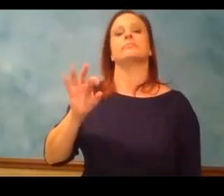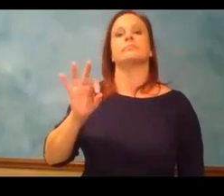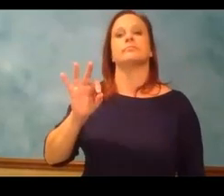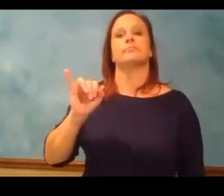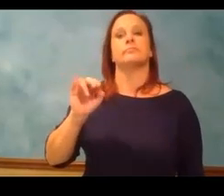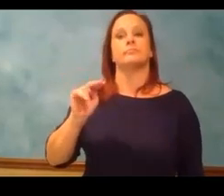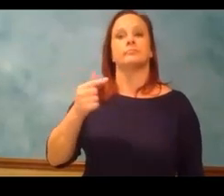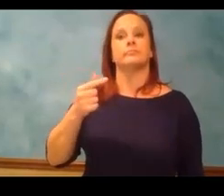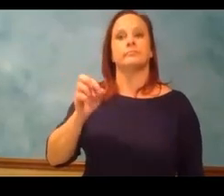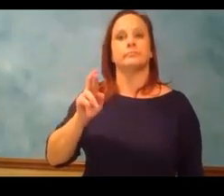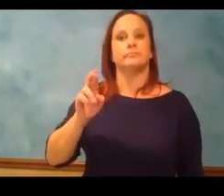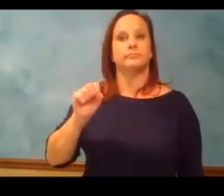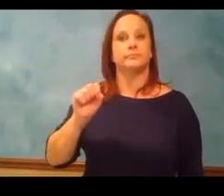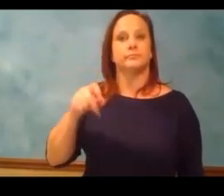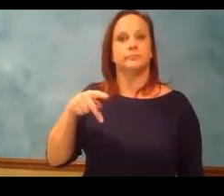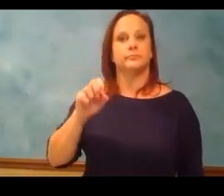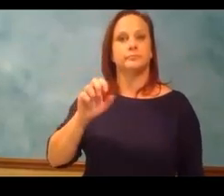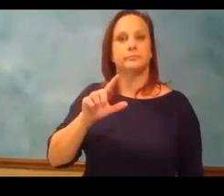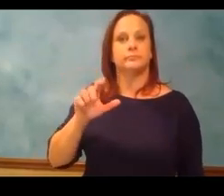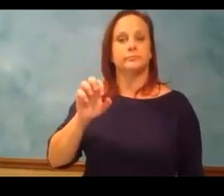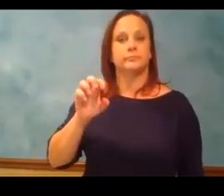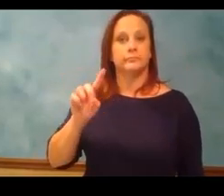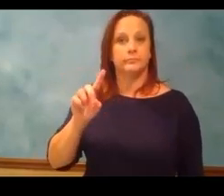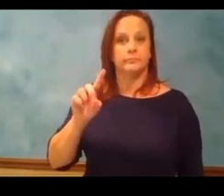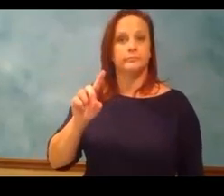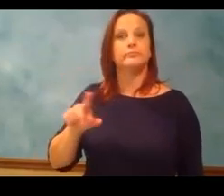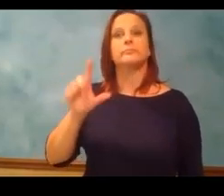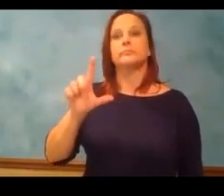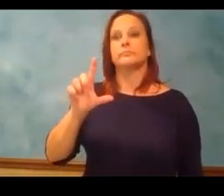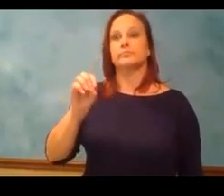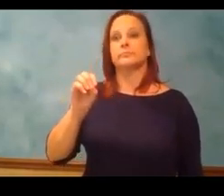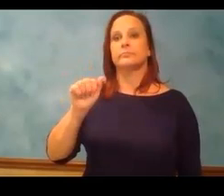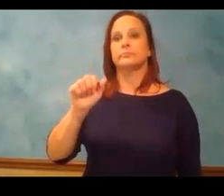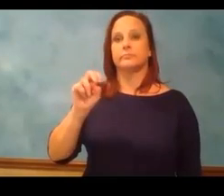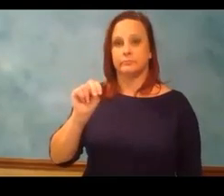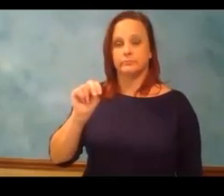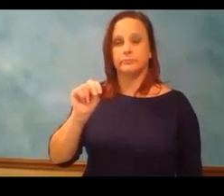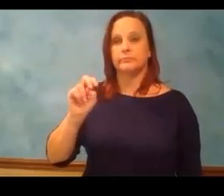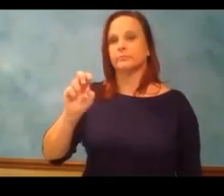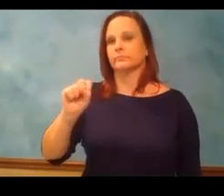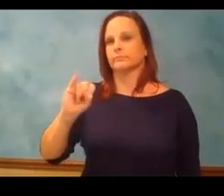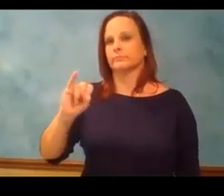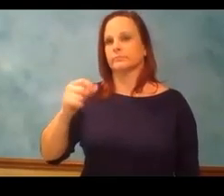We call them Fingerspelled Loan Signs,